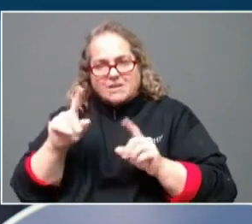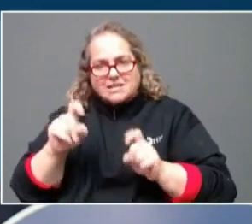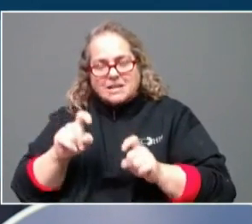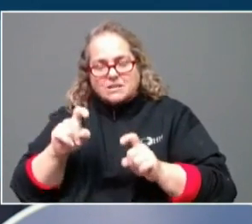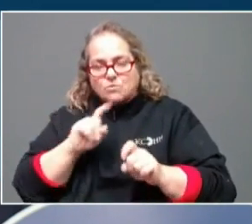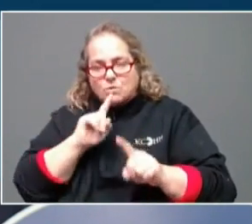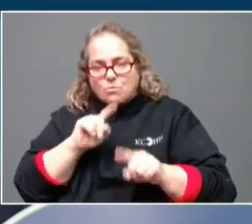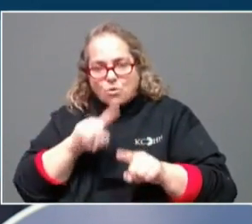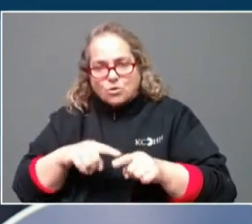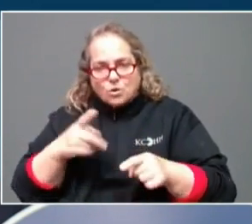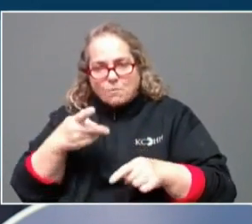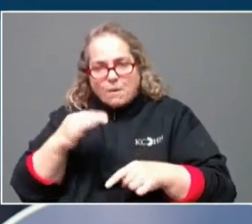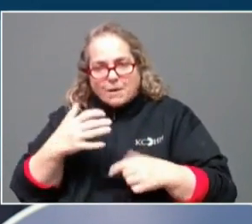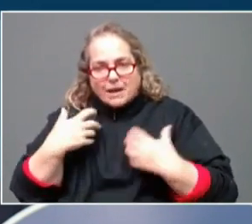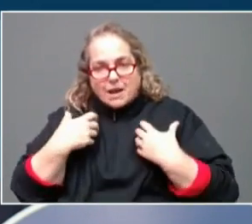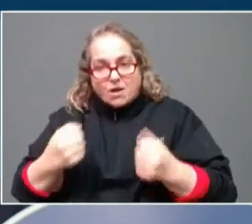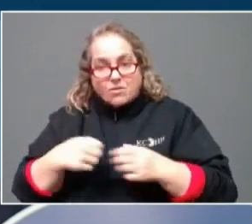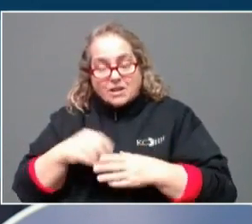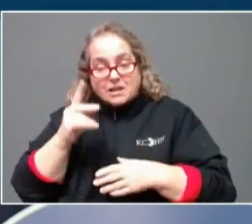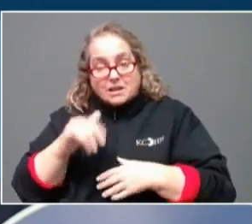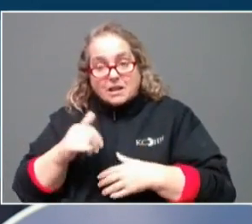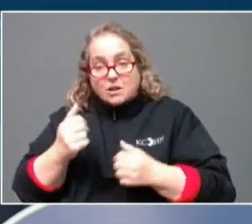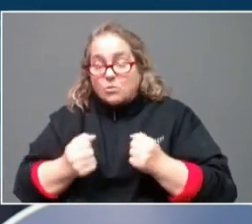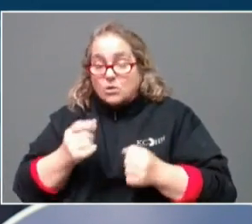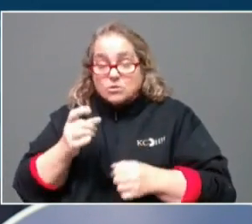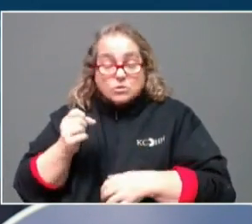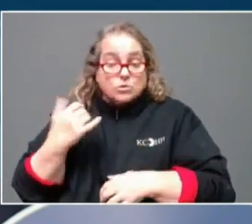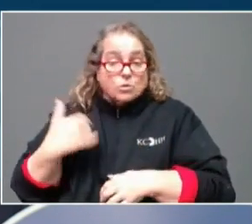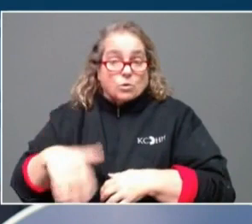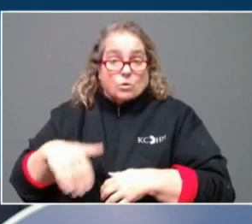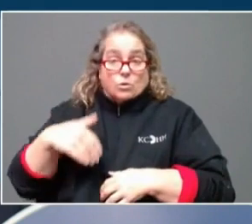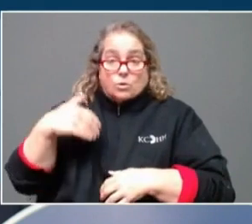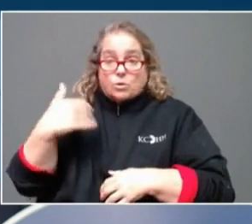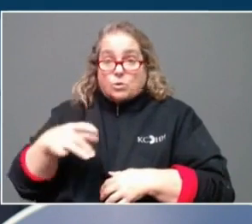in Kentucky which is an incredible um response from the testing